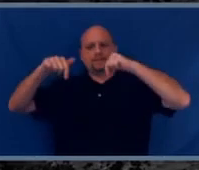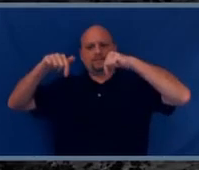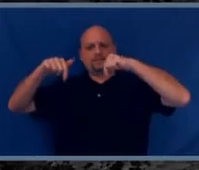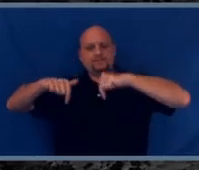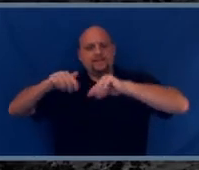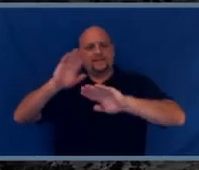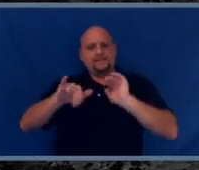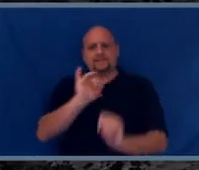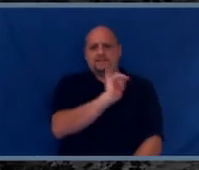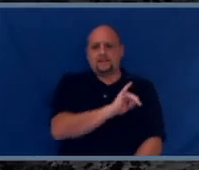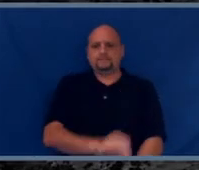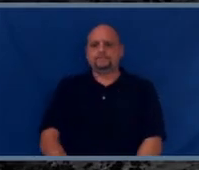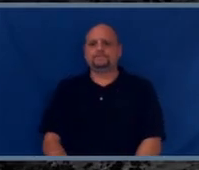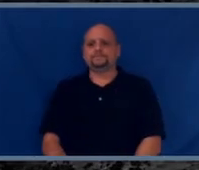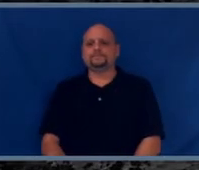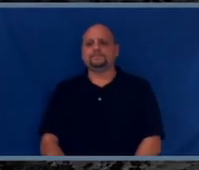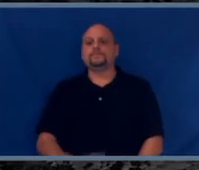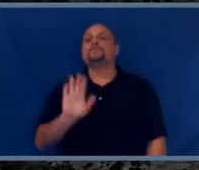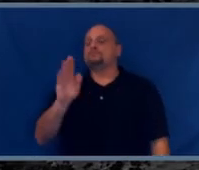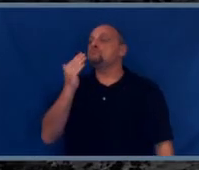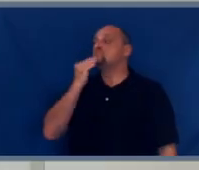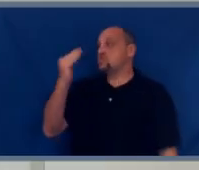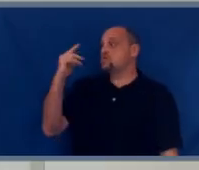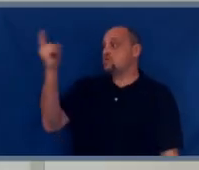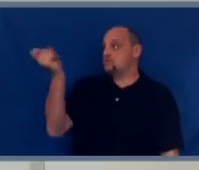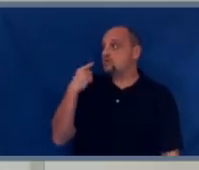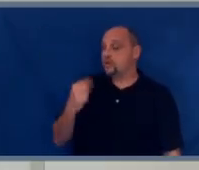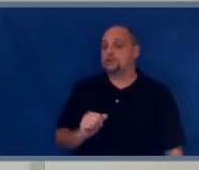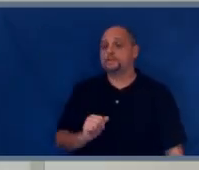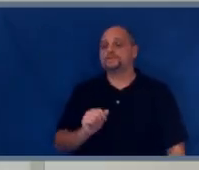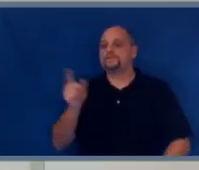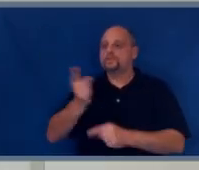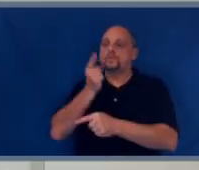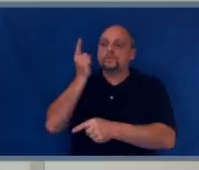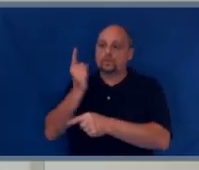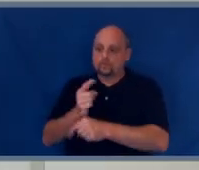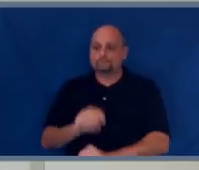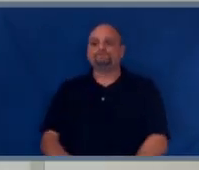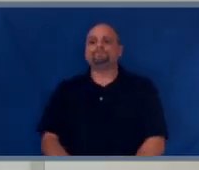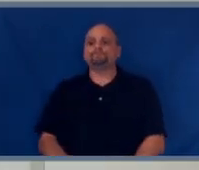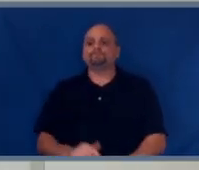SIMPLE IN PARTICULAR. YOU ARE RIGHT.